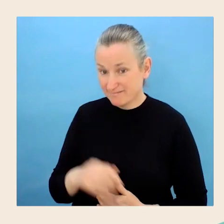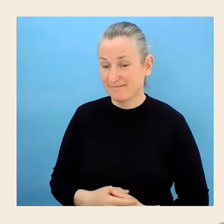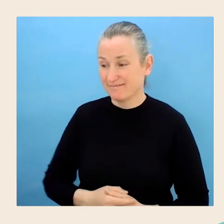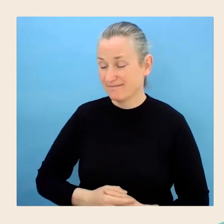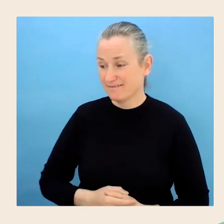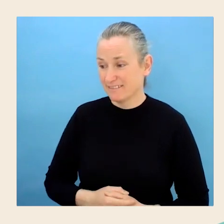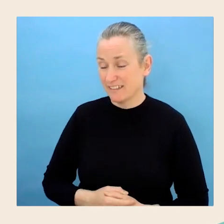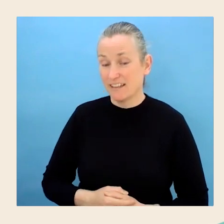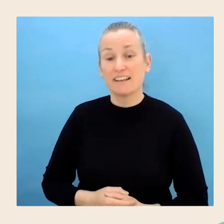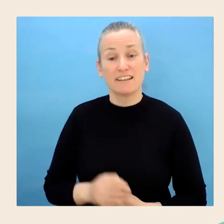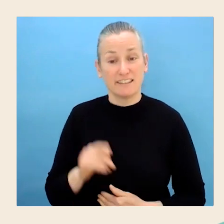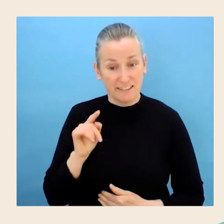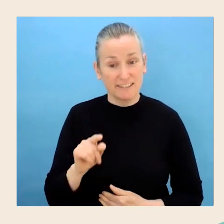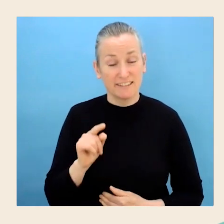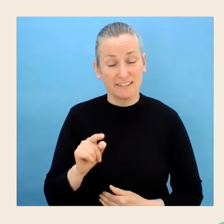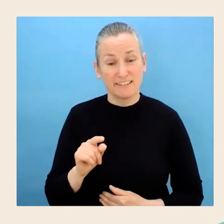We tie grammar.